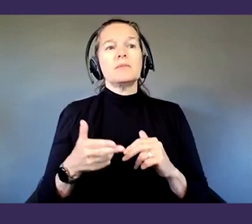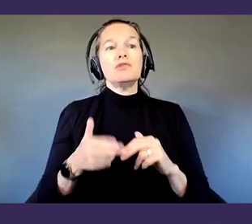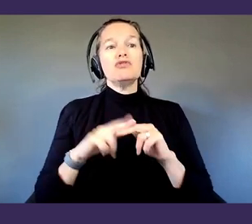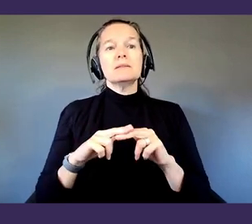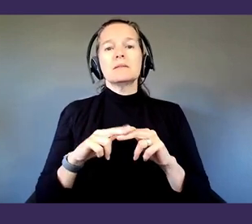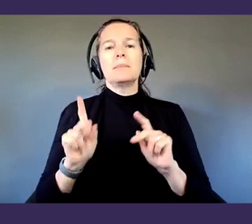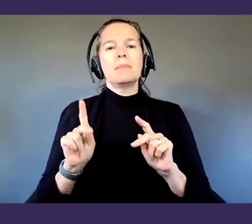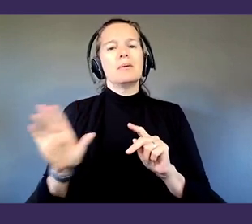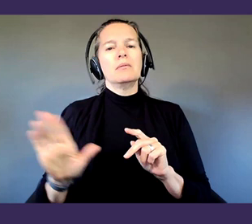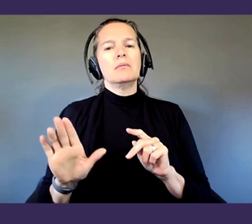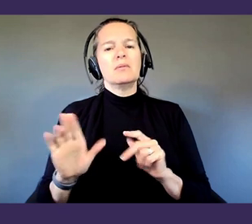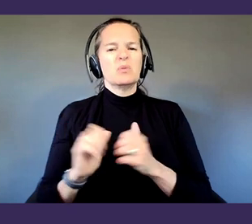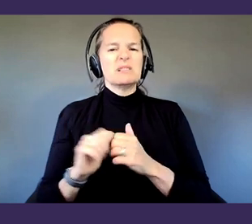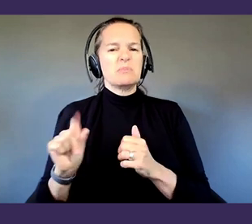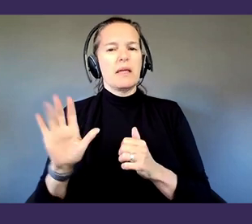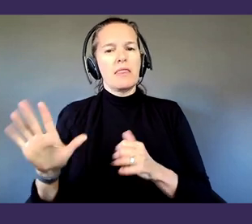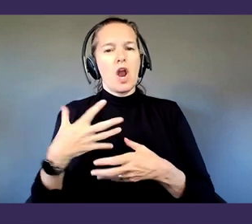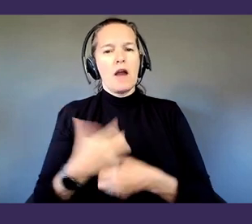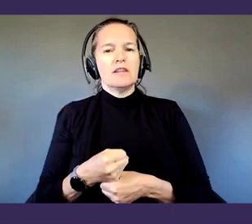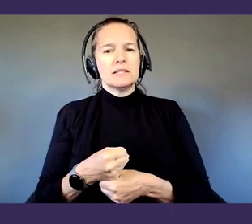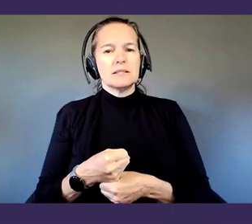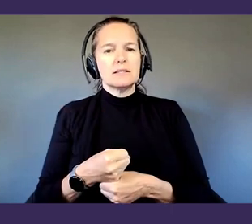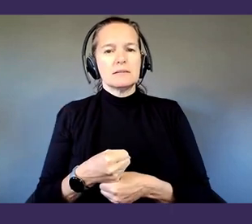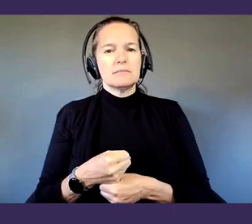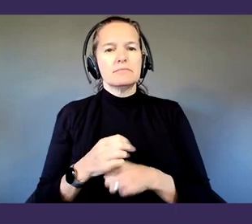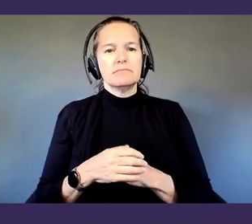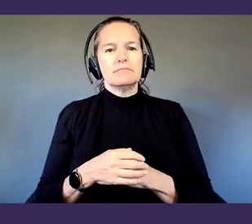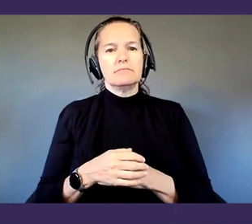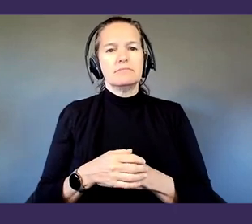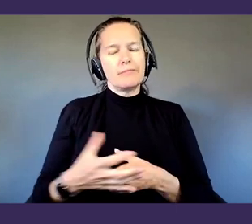And I think that's kind of obvious.